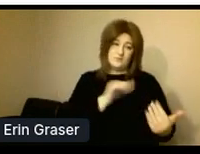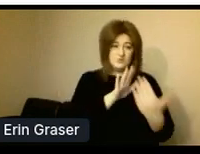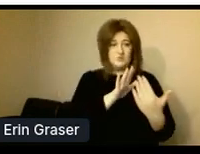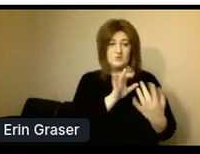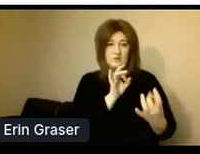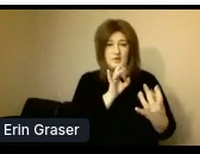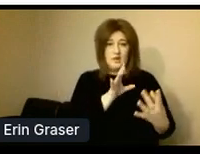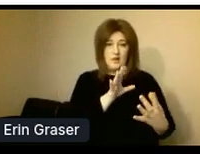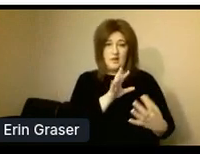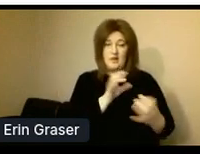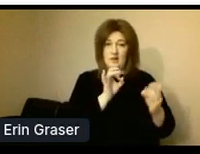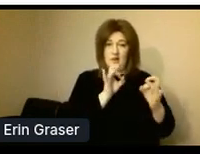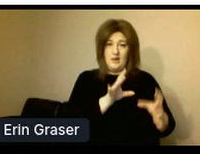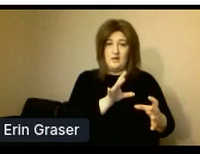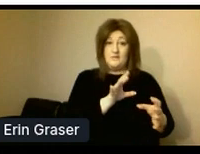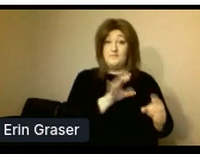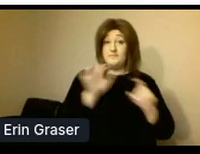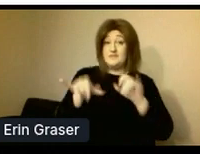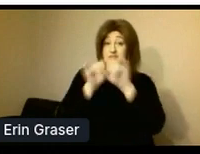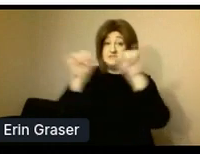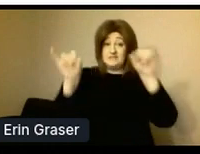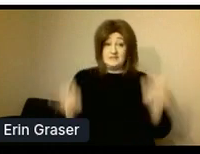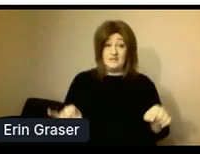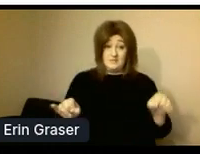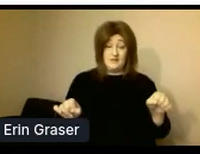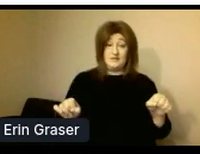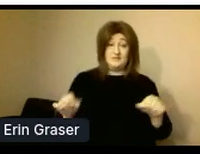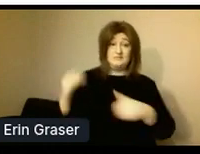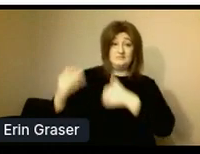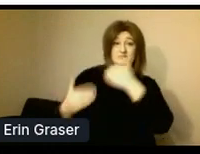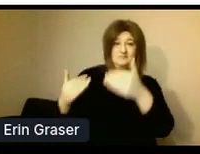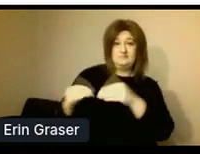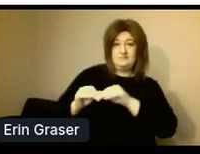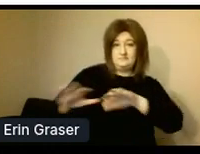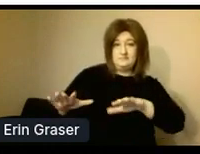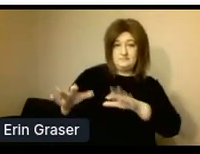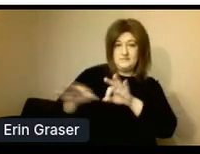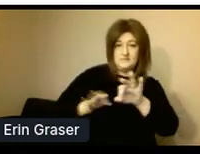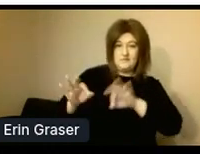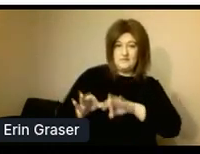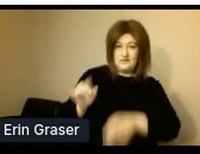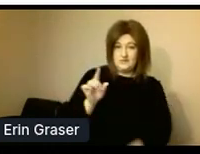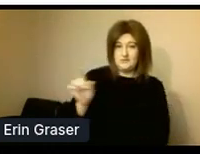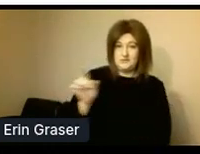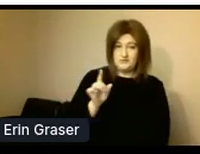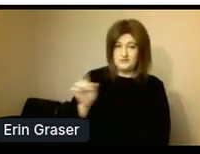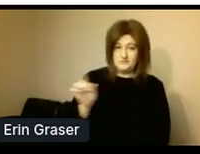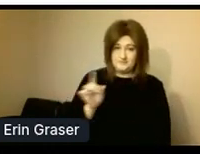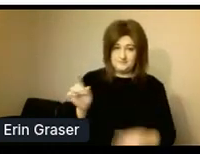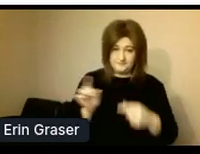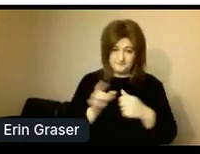Systemic racism is the systematic distribution of resources, power, and opportunity in our society